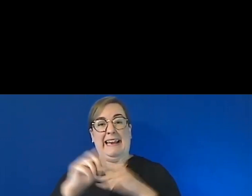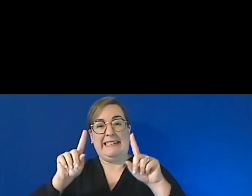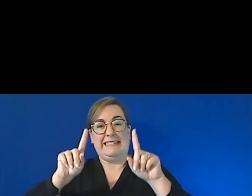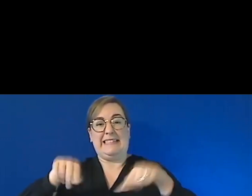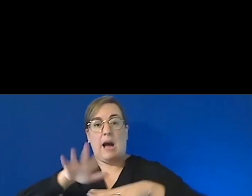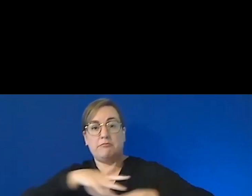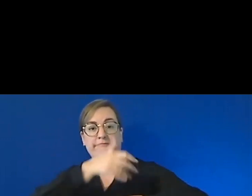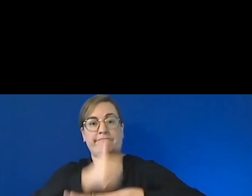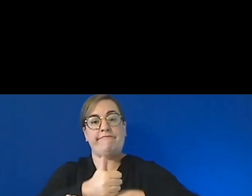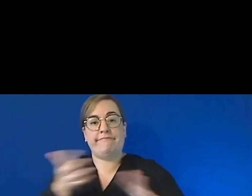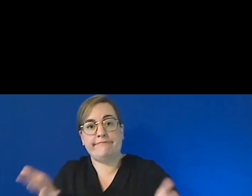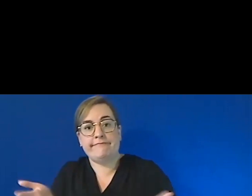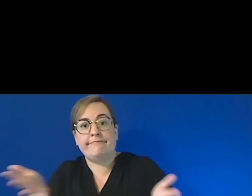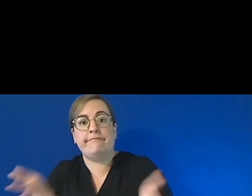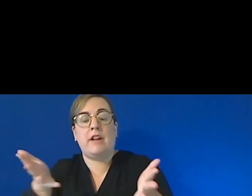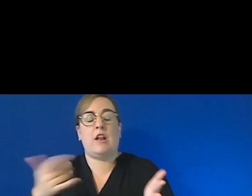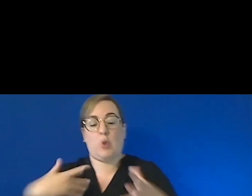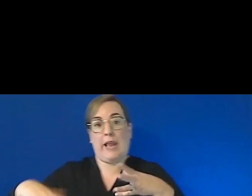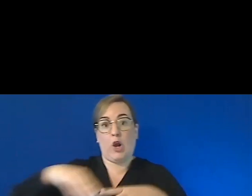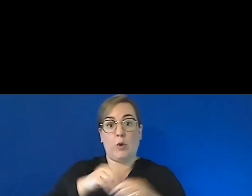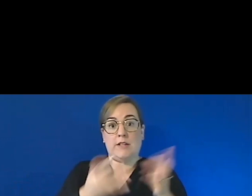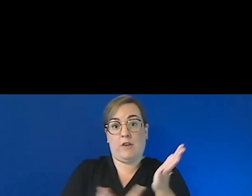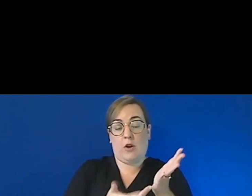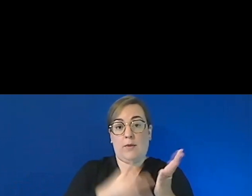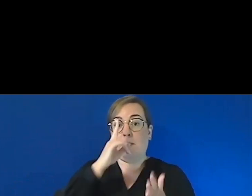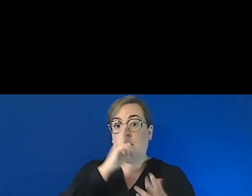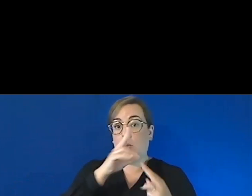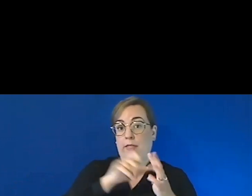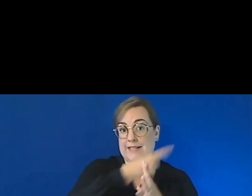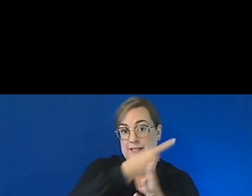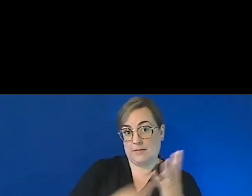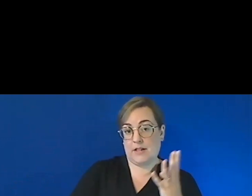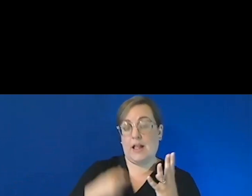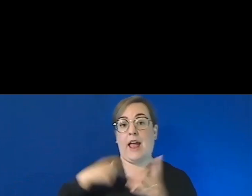technology for people with disability and the division of Cerebral Palsy Alliance.